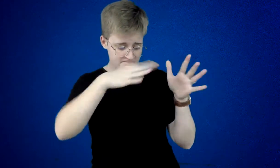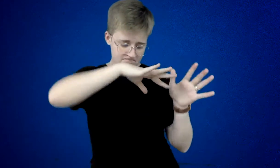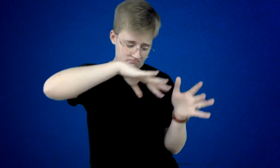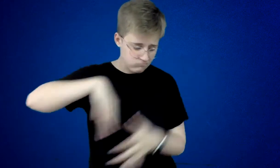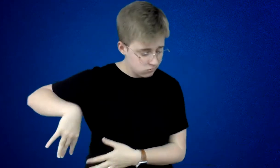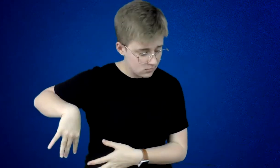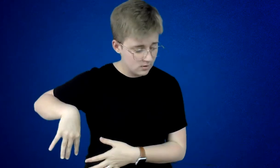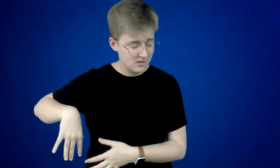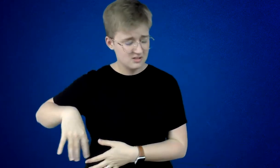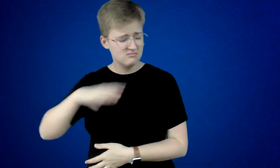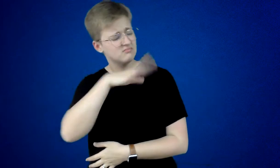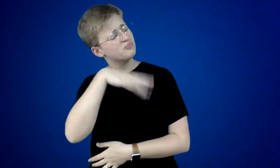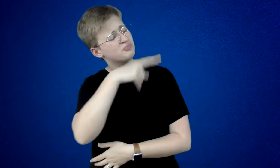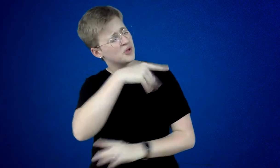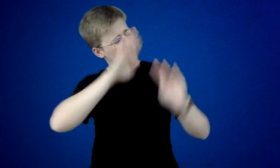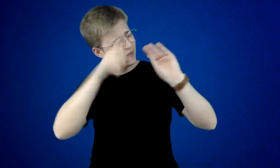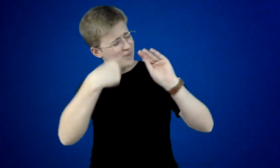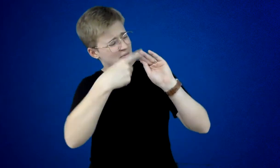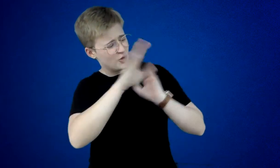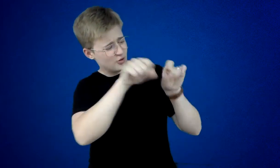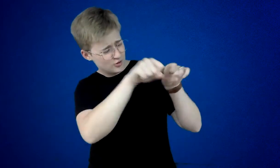“Ain’t you worried about messing up your shoes?” he asked her.